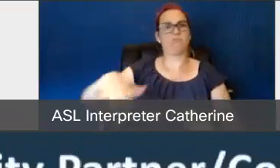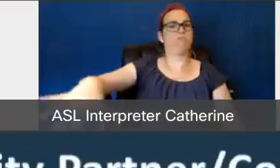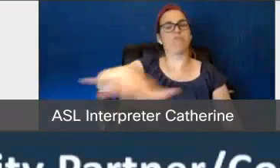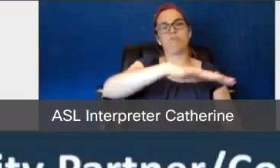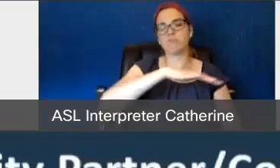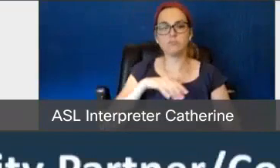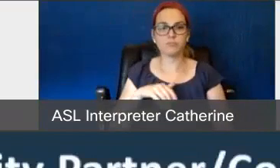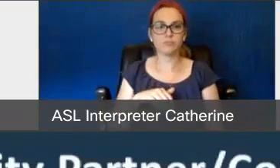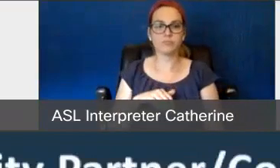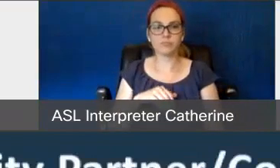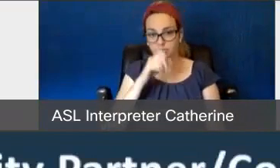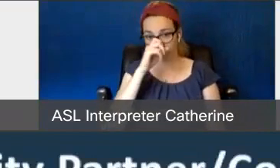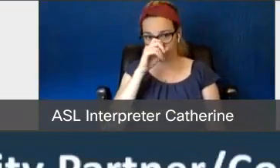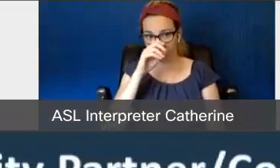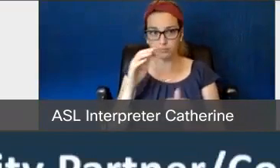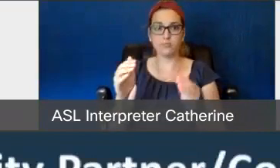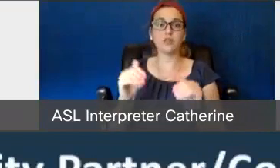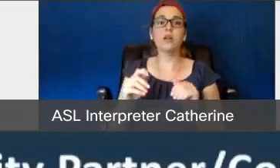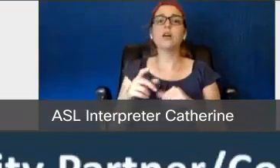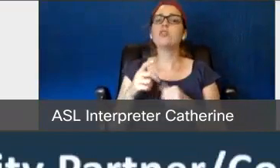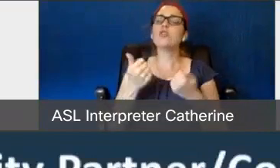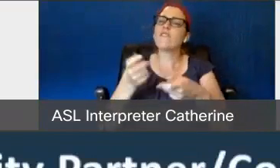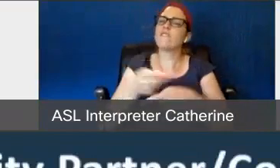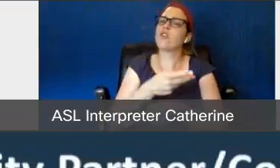you find out what's out there, find out what's out there and connect it.